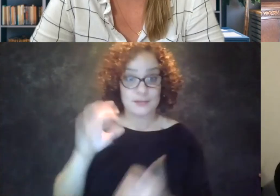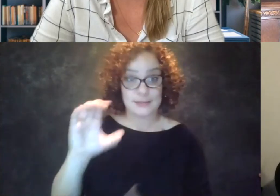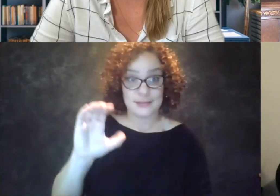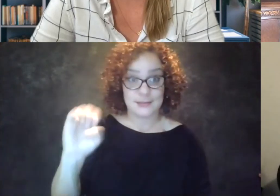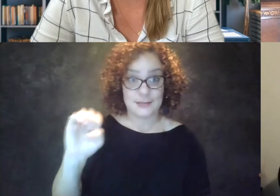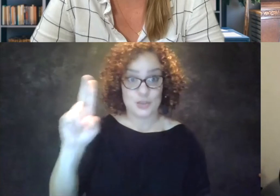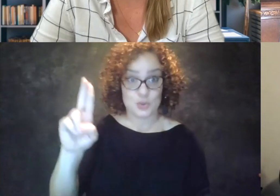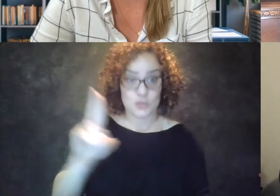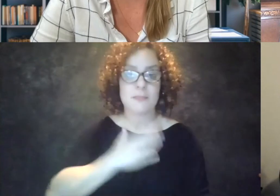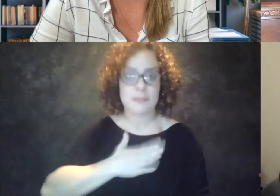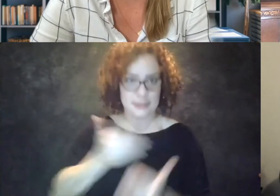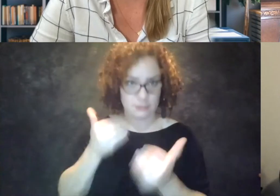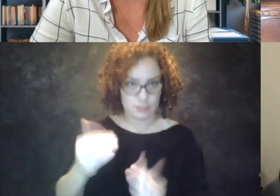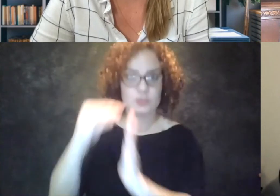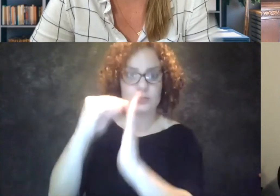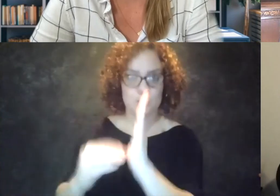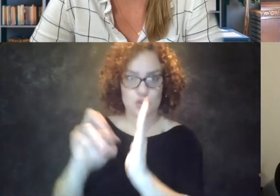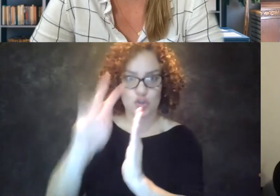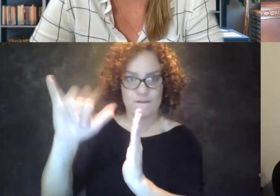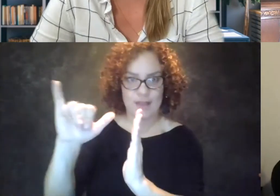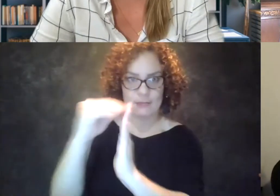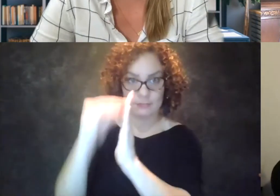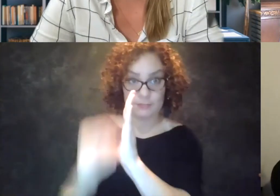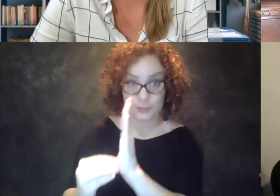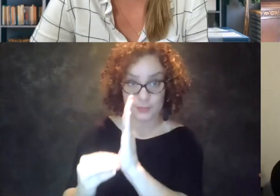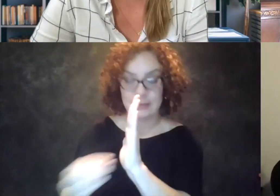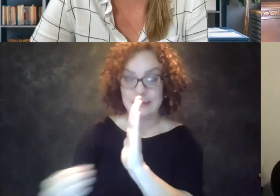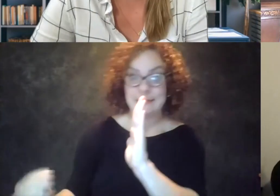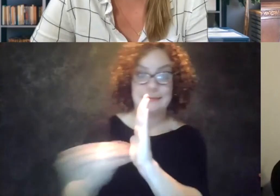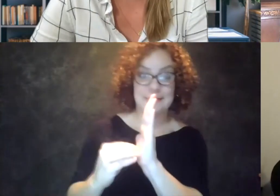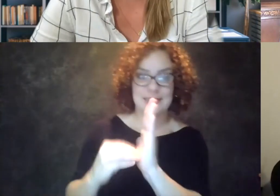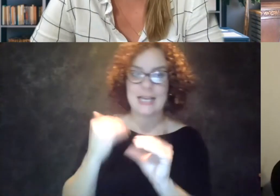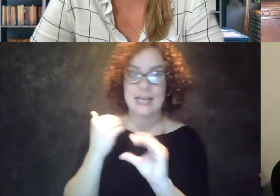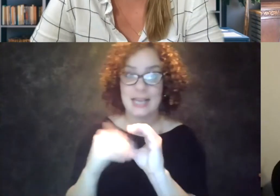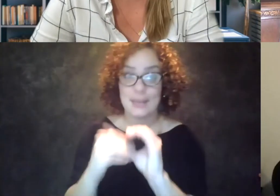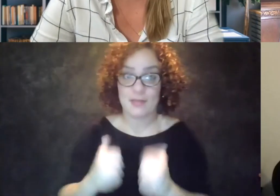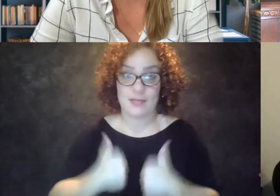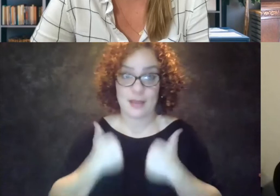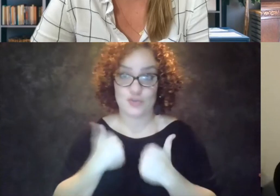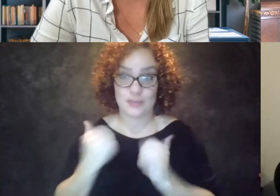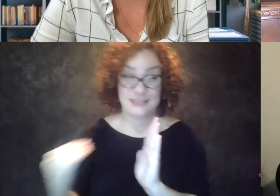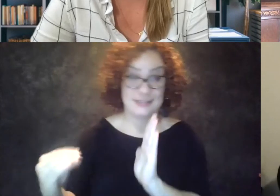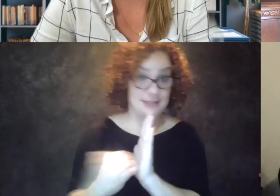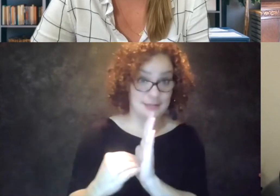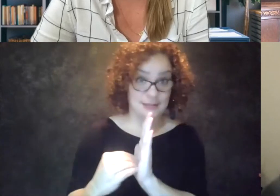survey. Add your email address and then I will contact you with an additional email